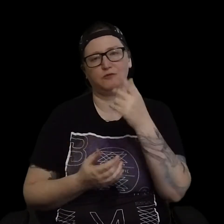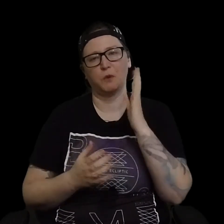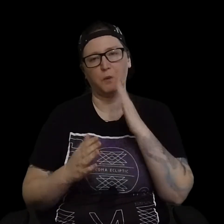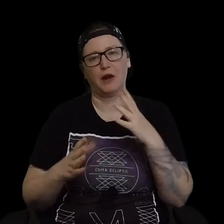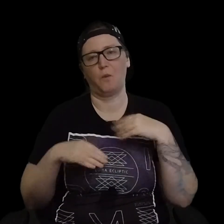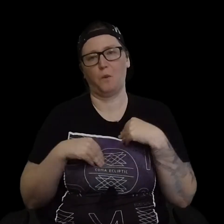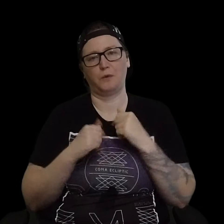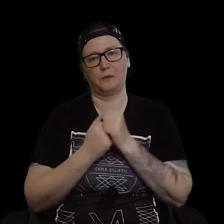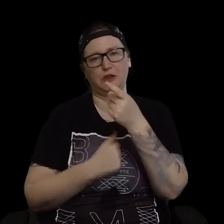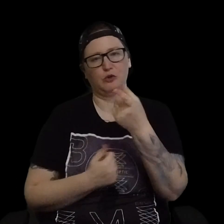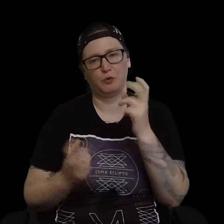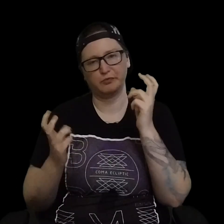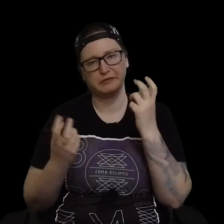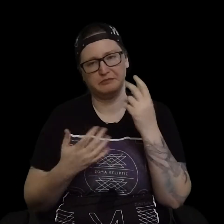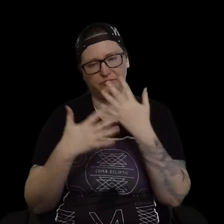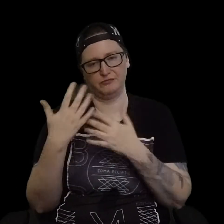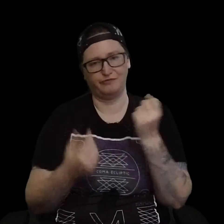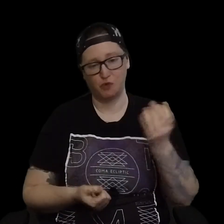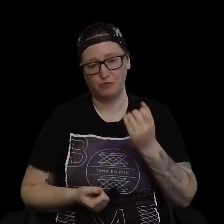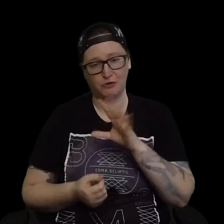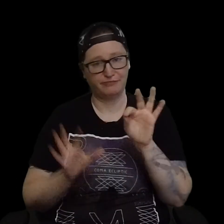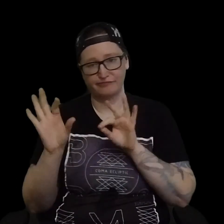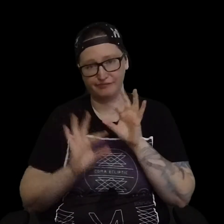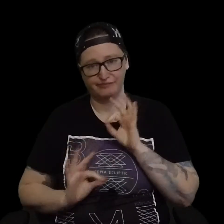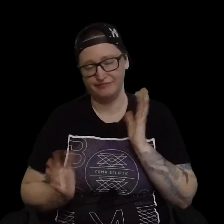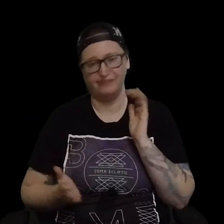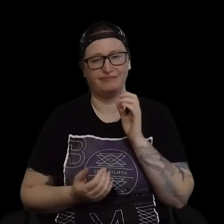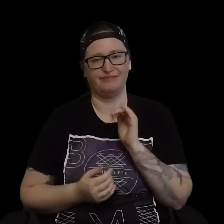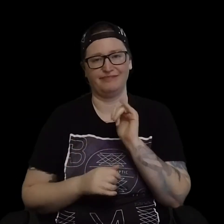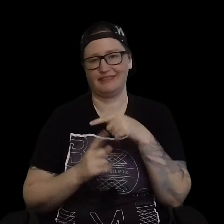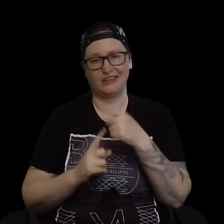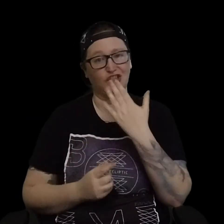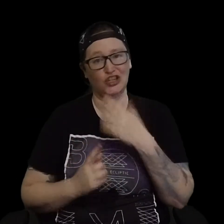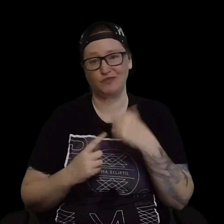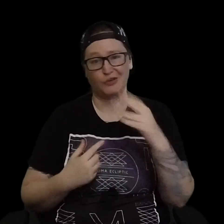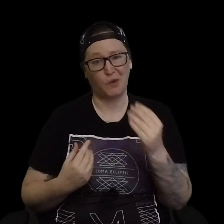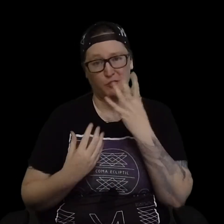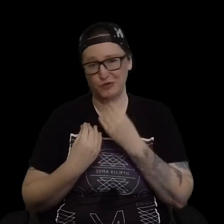something unique that you own something that you have with you so you throw pick those and then